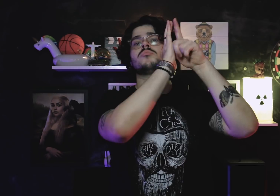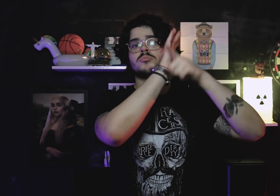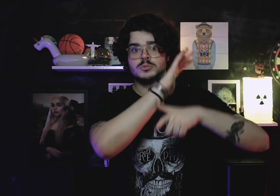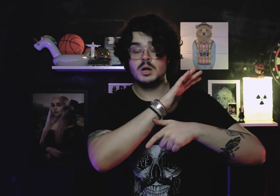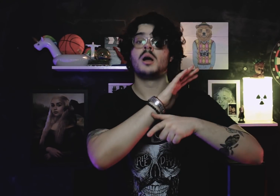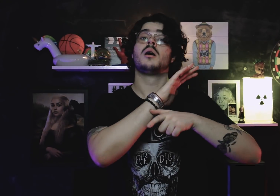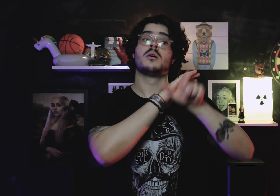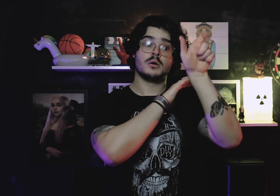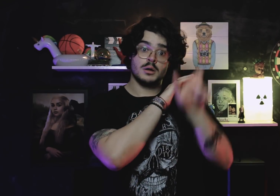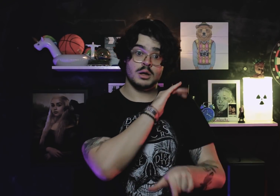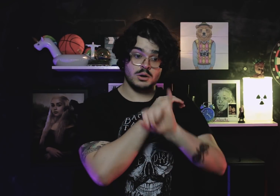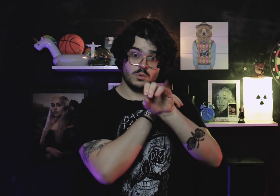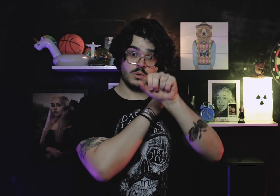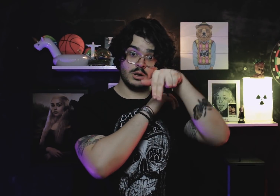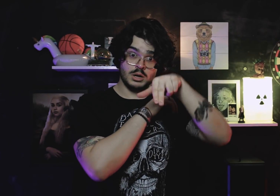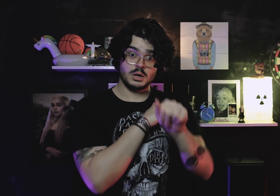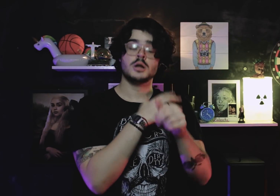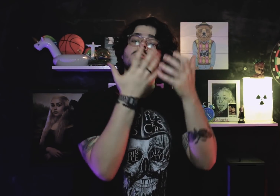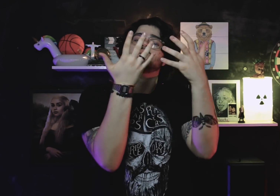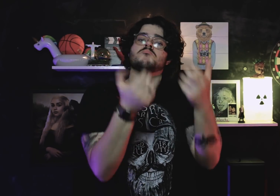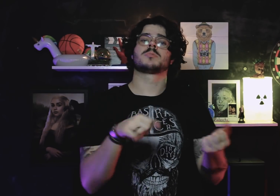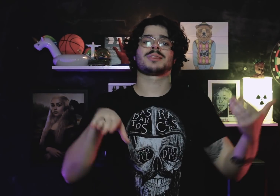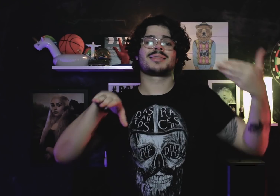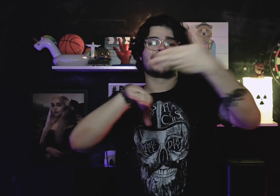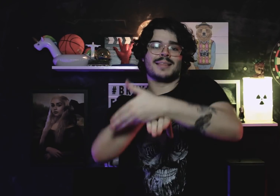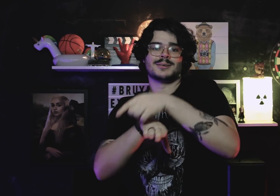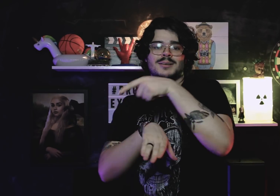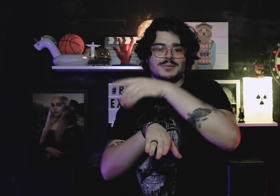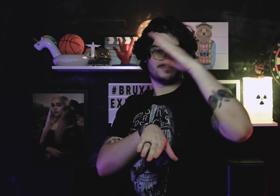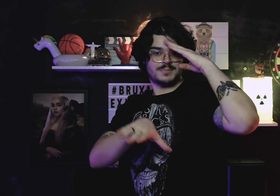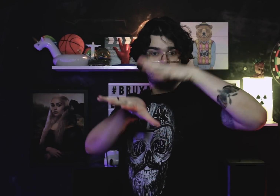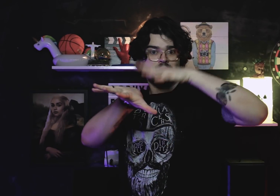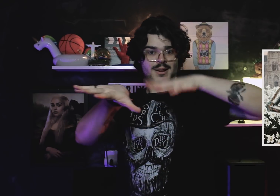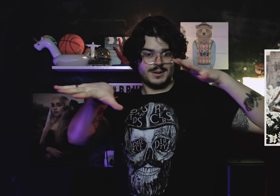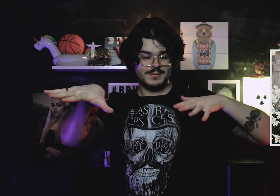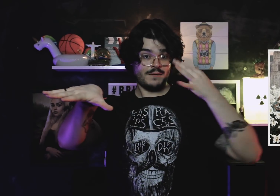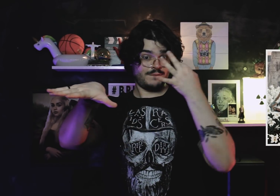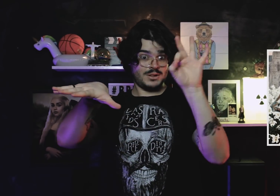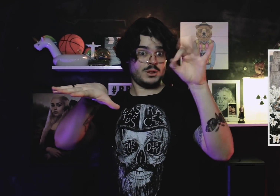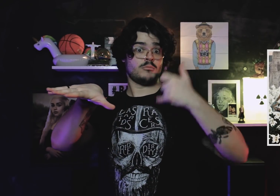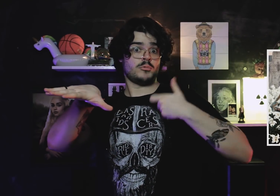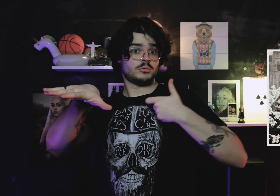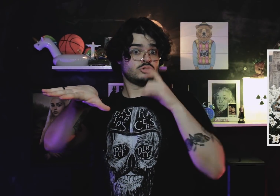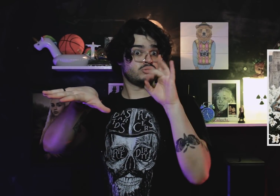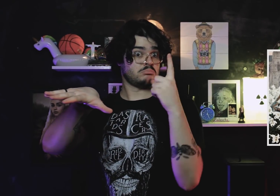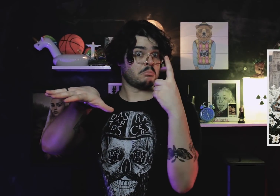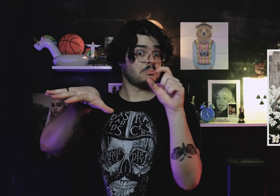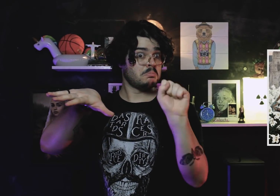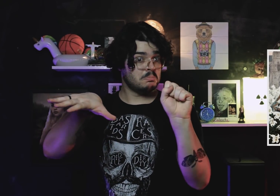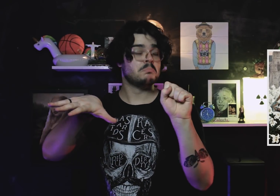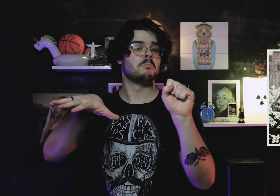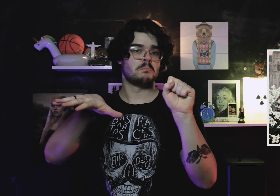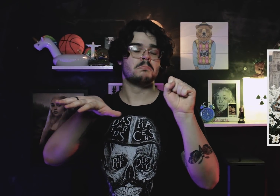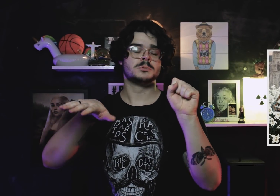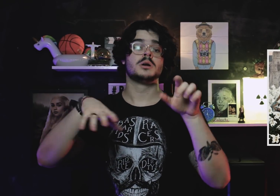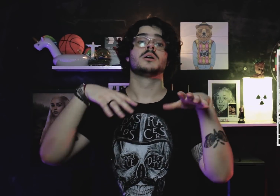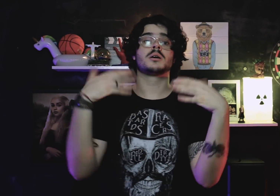Later, she was accepted into the French army at the age of 18